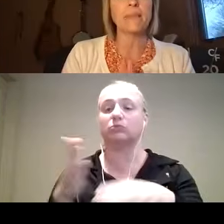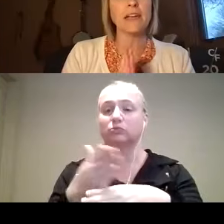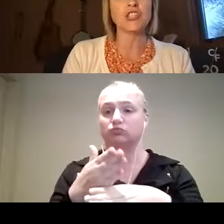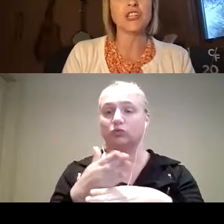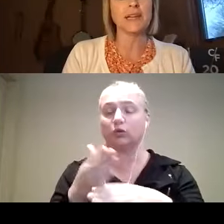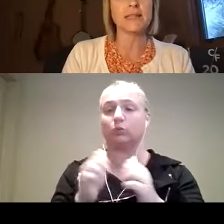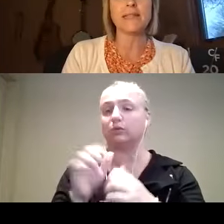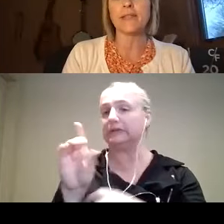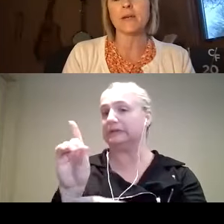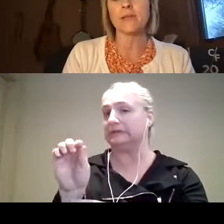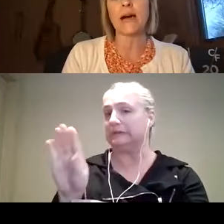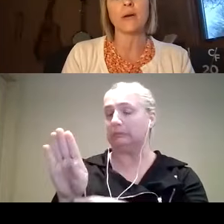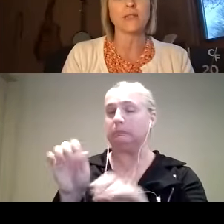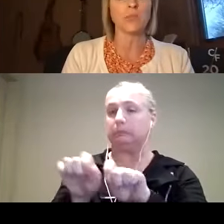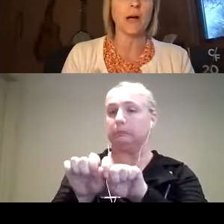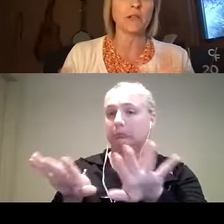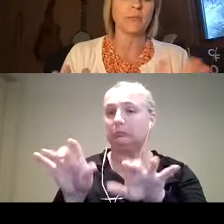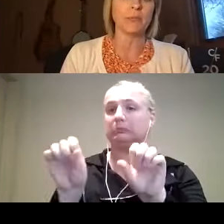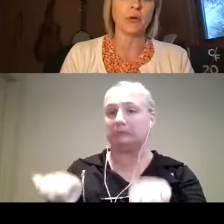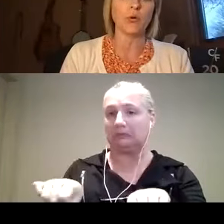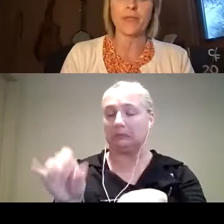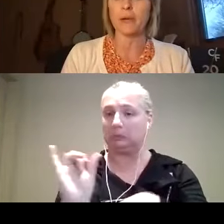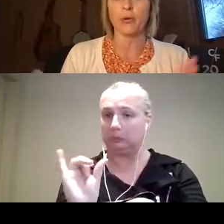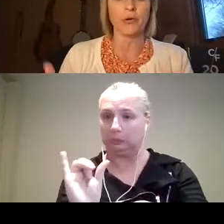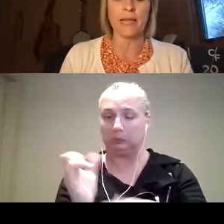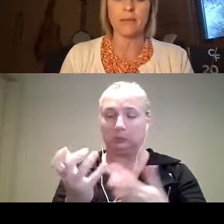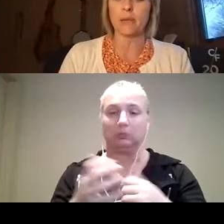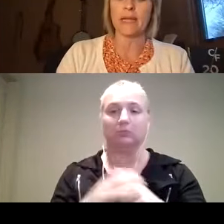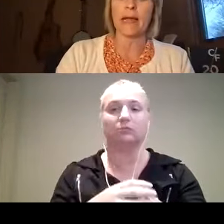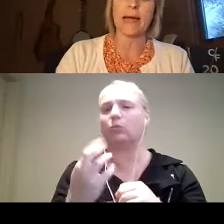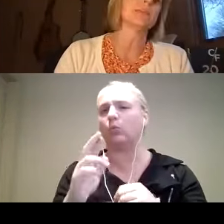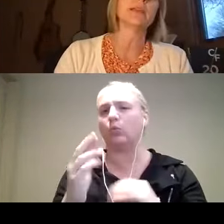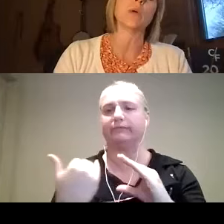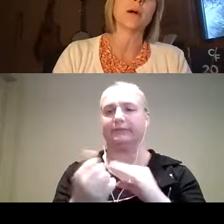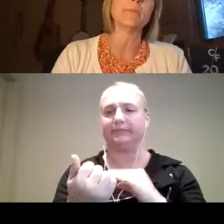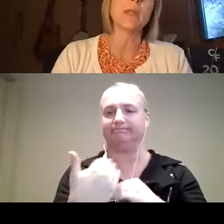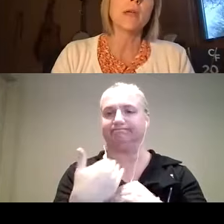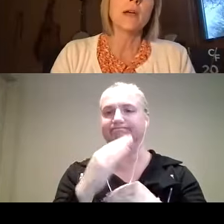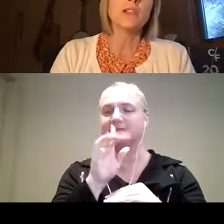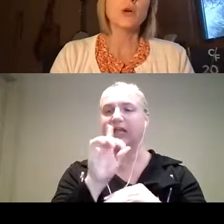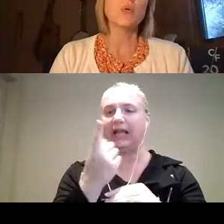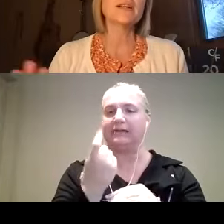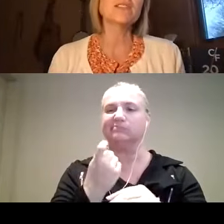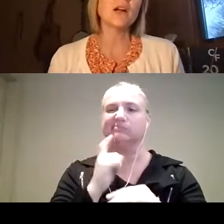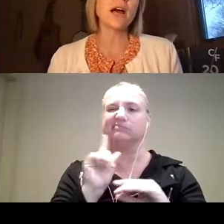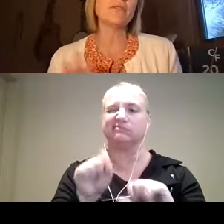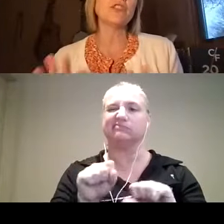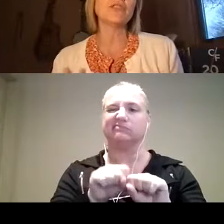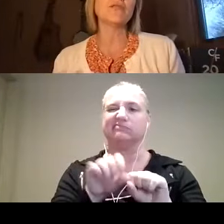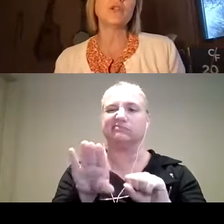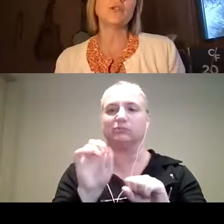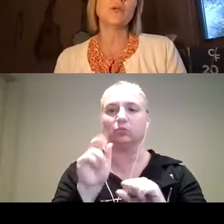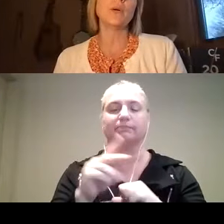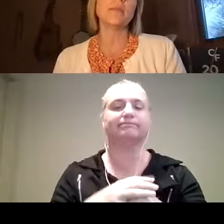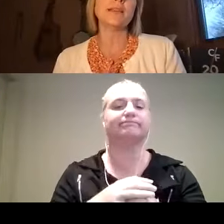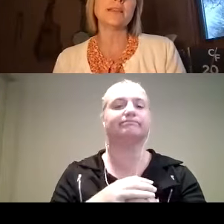and she can send those out as well to people who want them or you can email me and ask me as well. So, we're gonna start off with just a few pieces